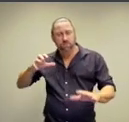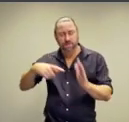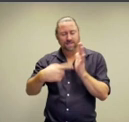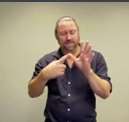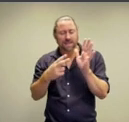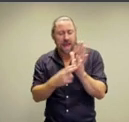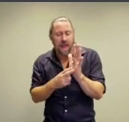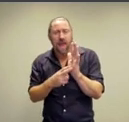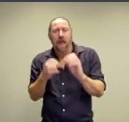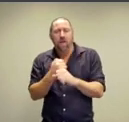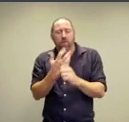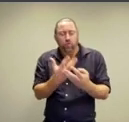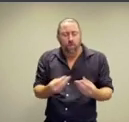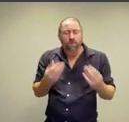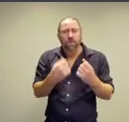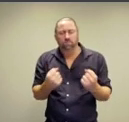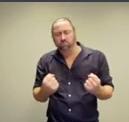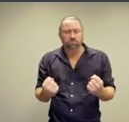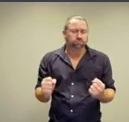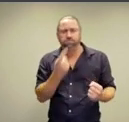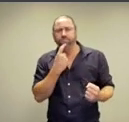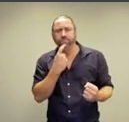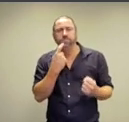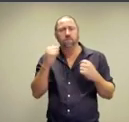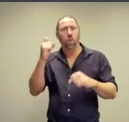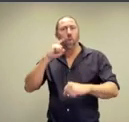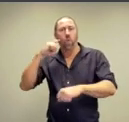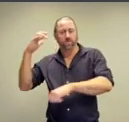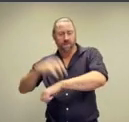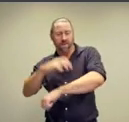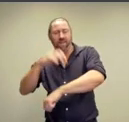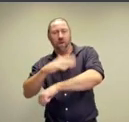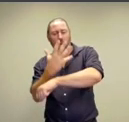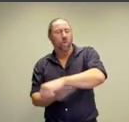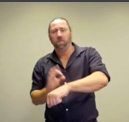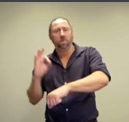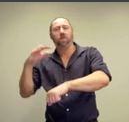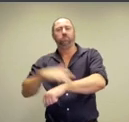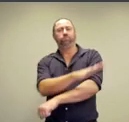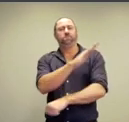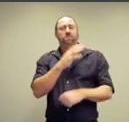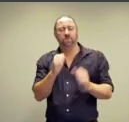tanning, making the material supple strong and more water resistant